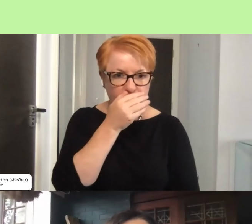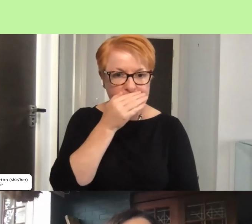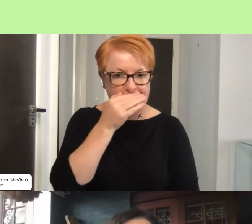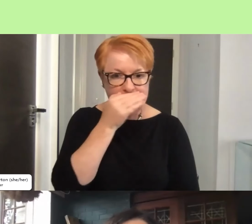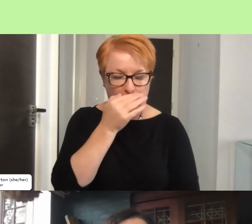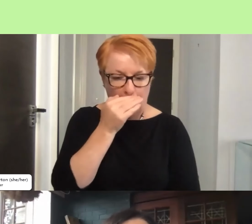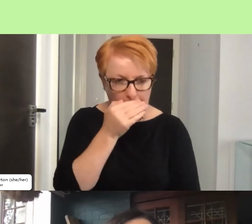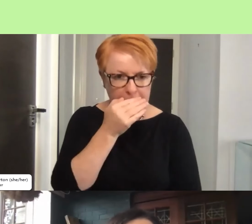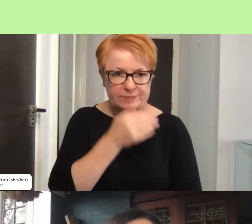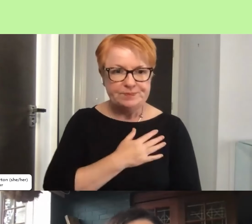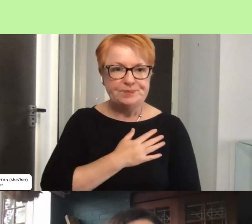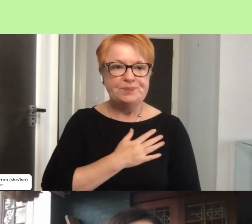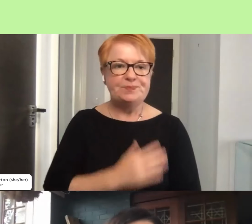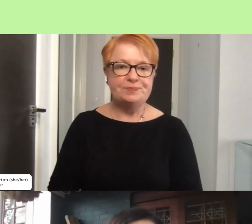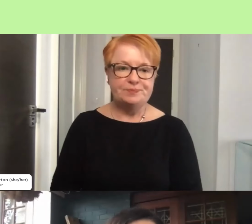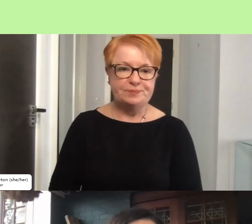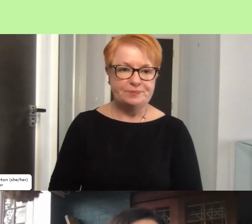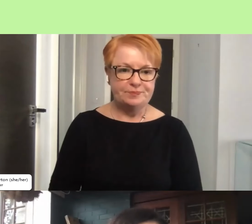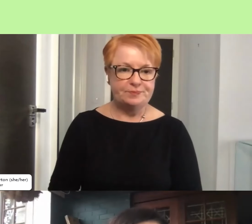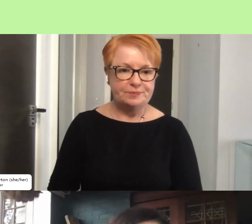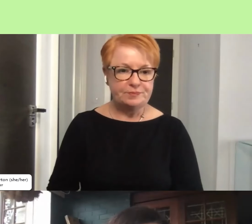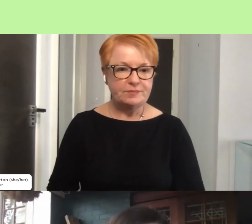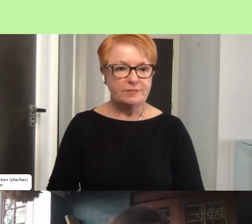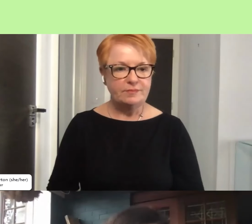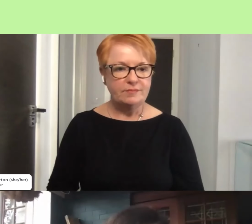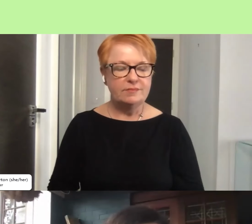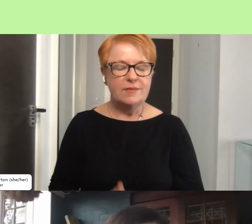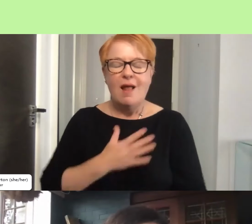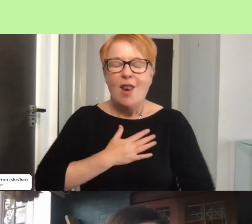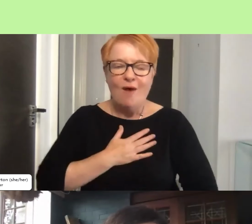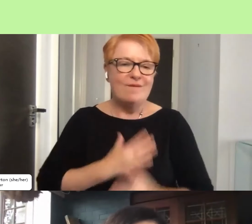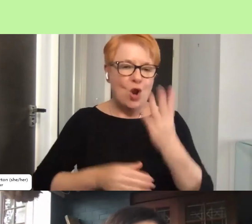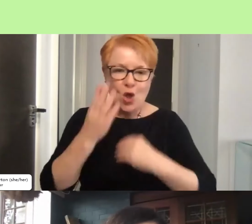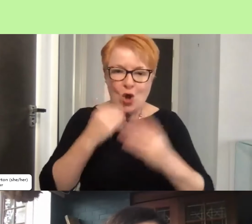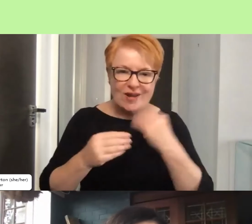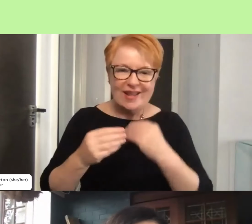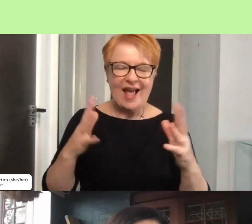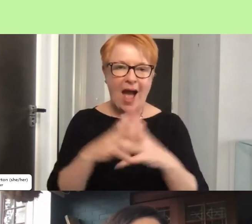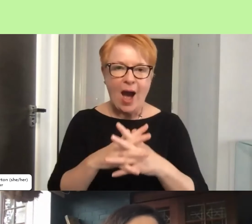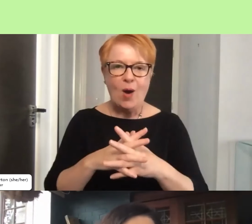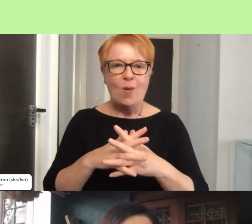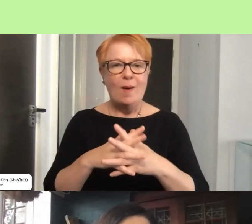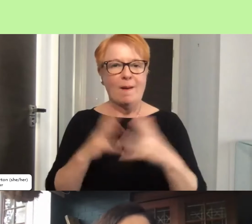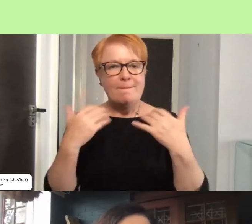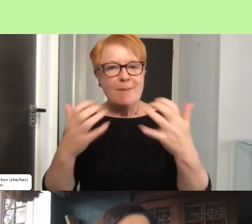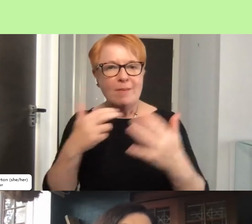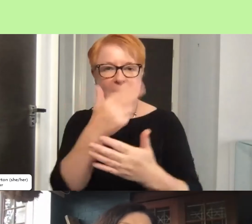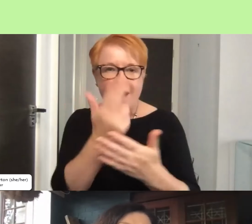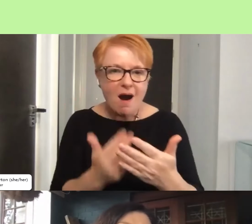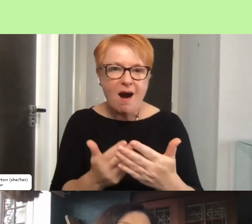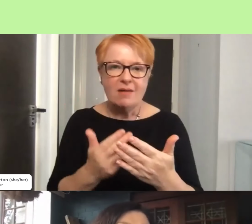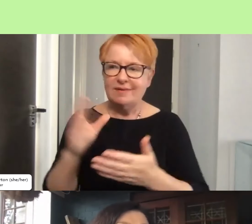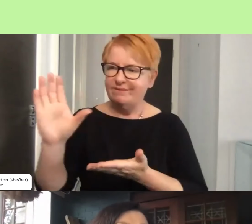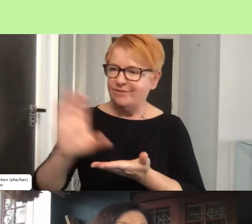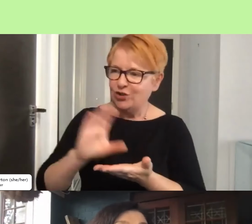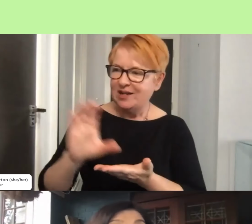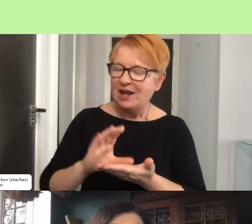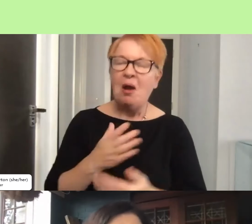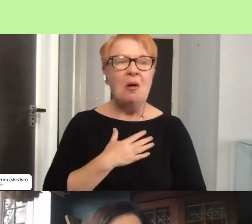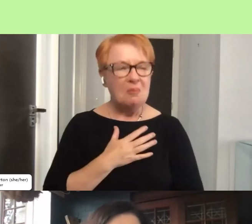And I love learning about how public art was funded and how that kind of creates a hierarchy